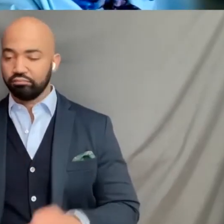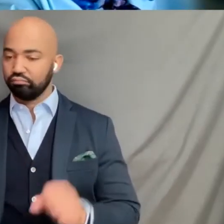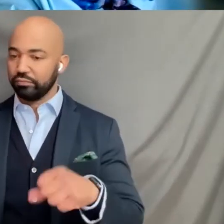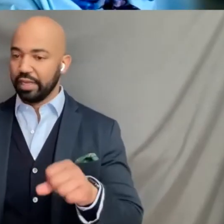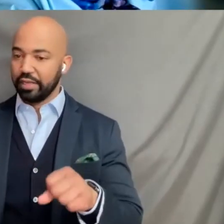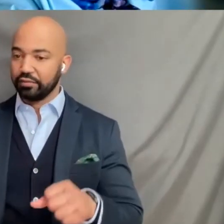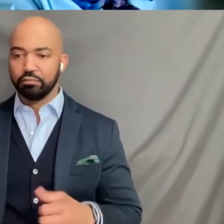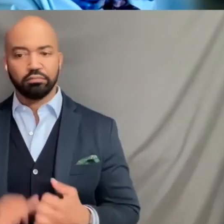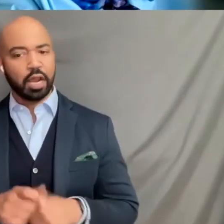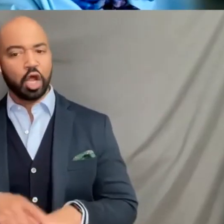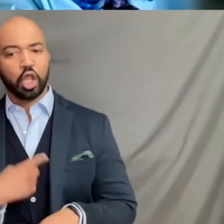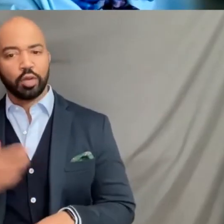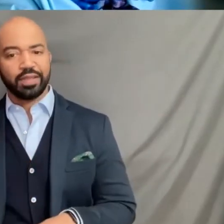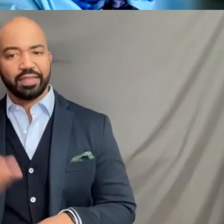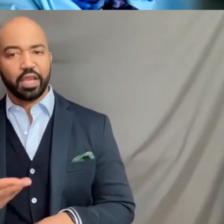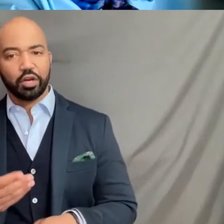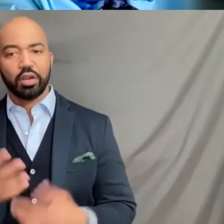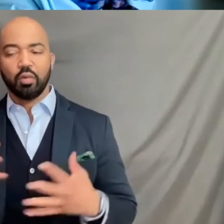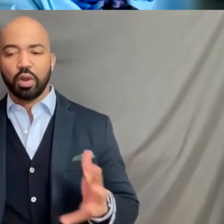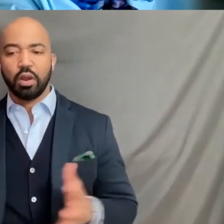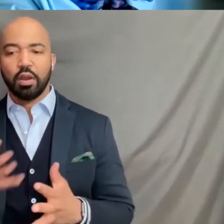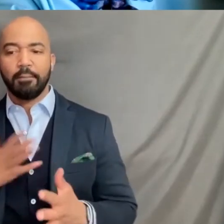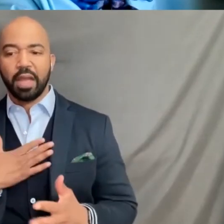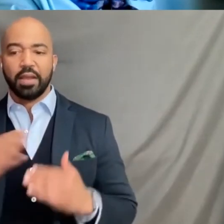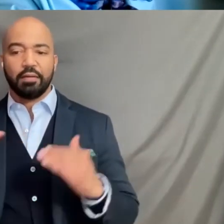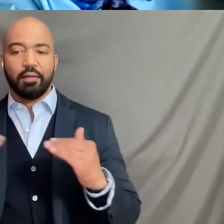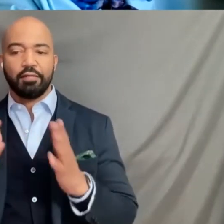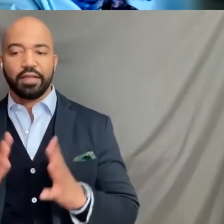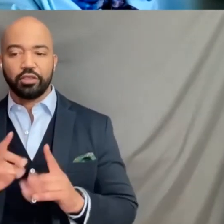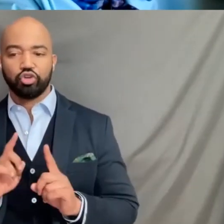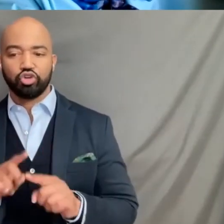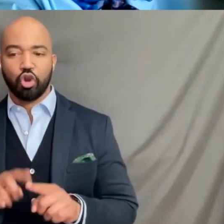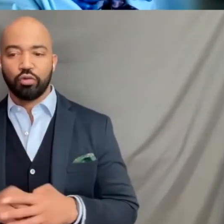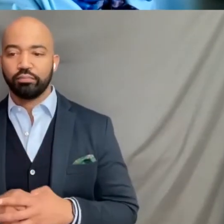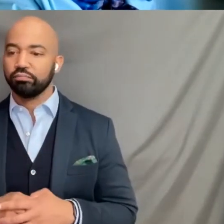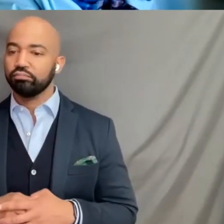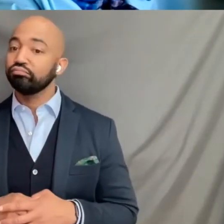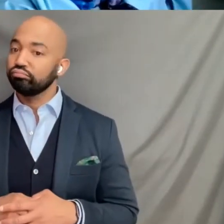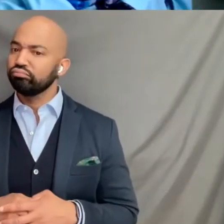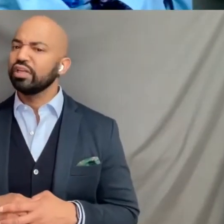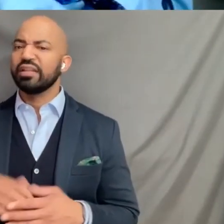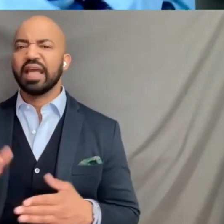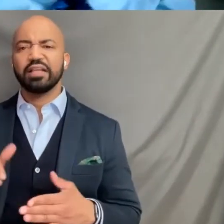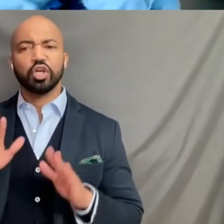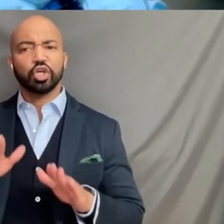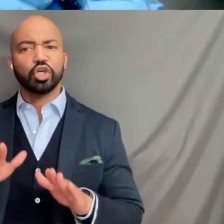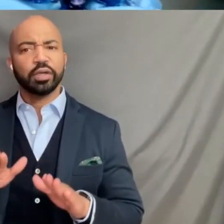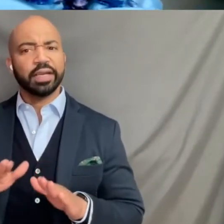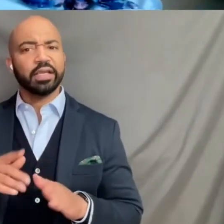for how long? I would like to encourage my colleagues to watch and listen. What a good one to end on. Good one to end on.